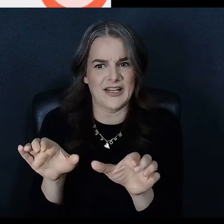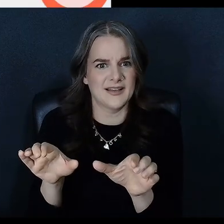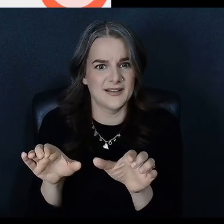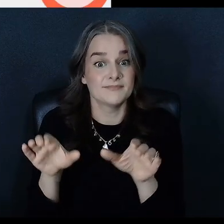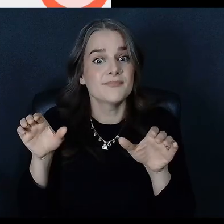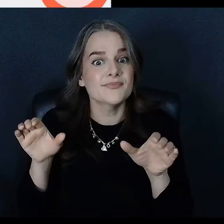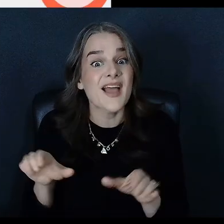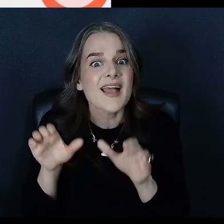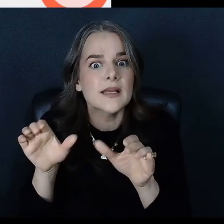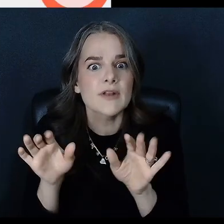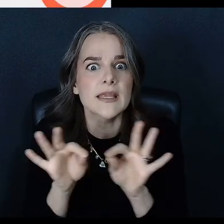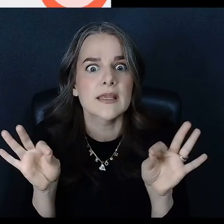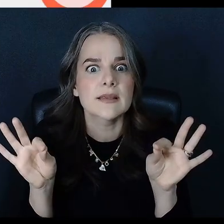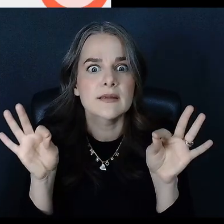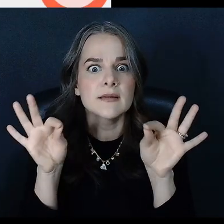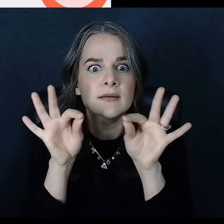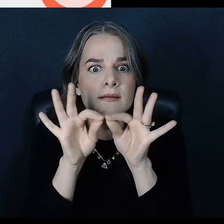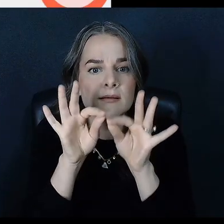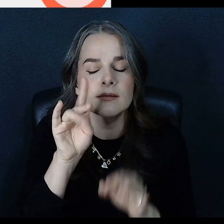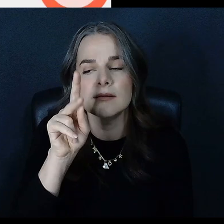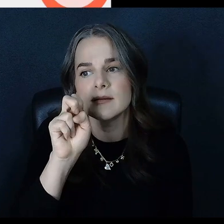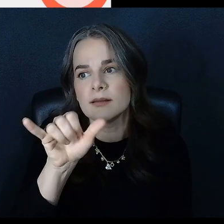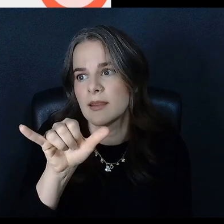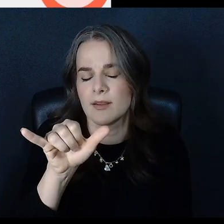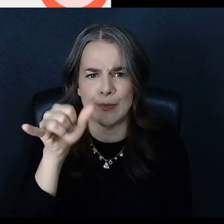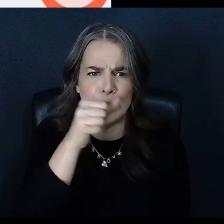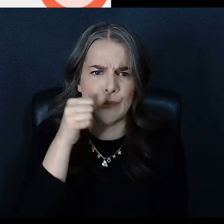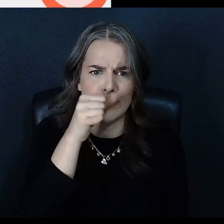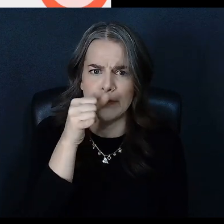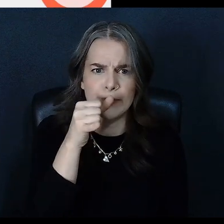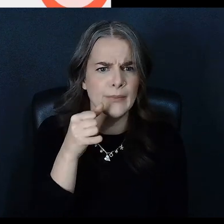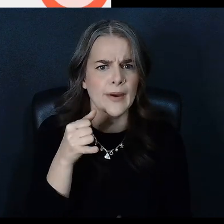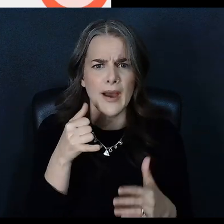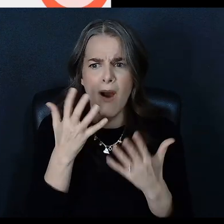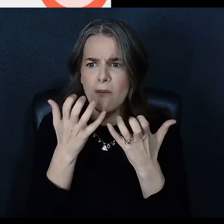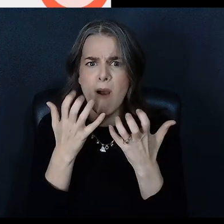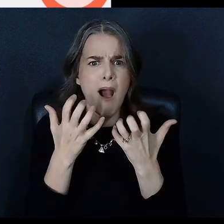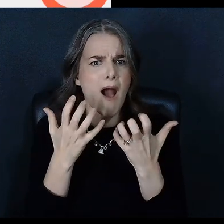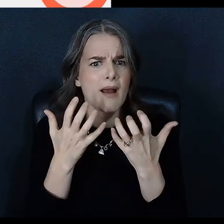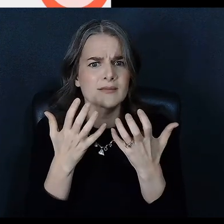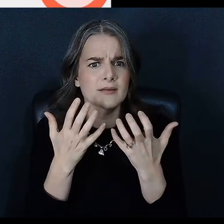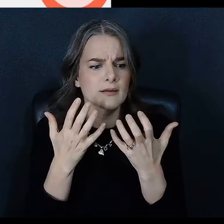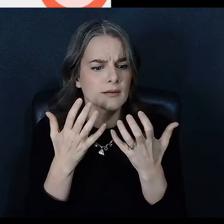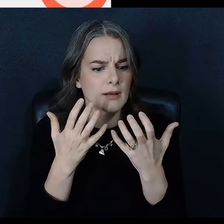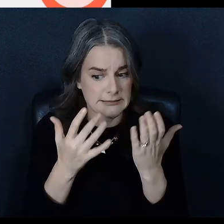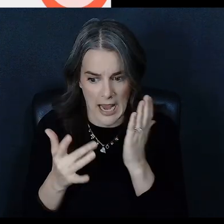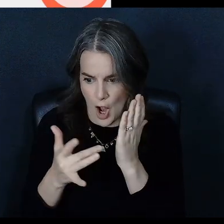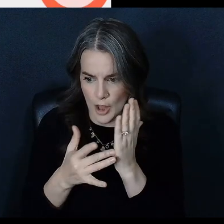We are trying to find a piece of technology to meet a need the person has.